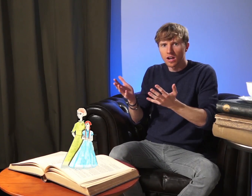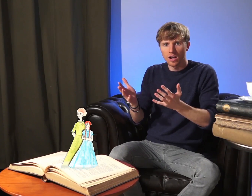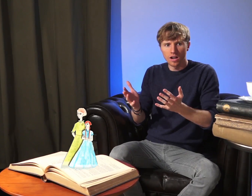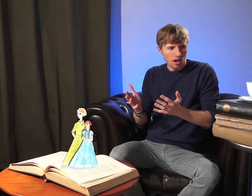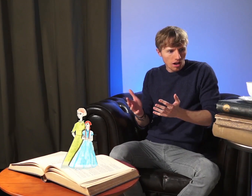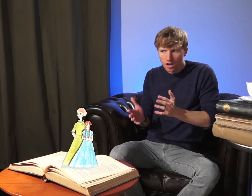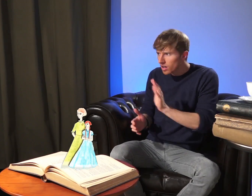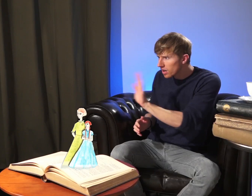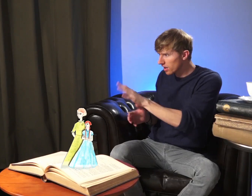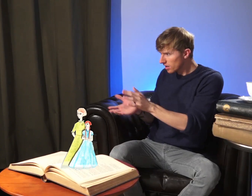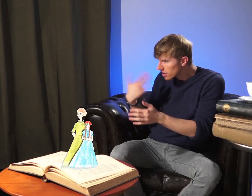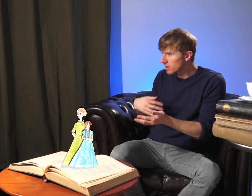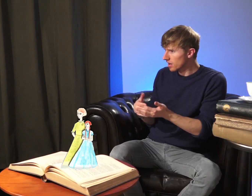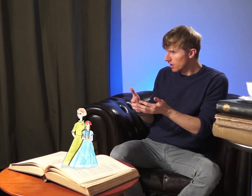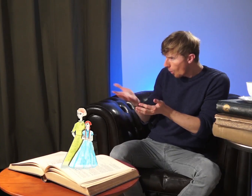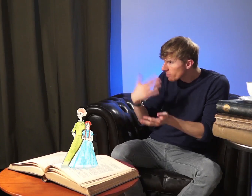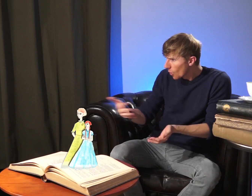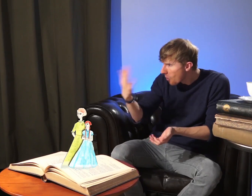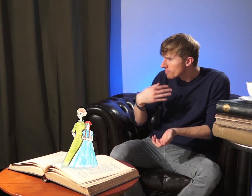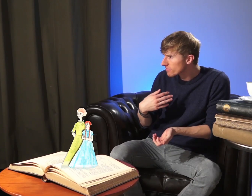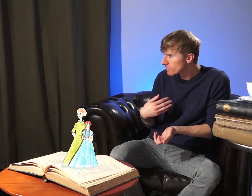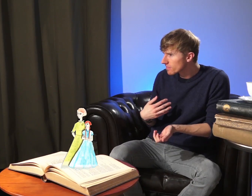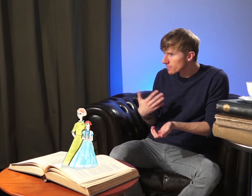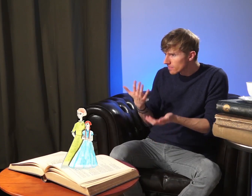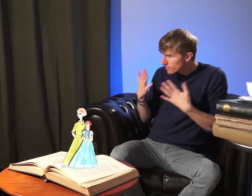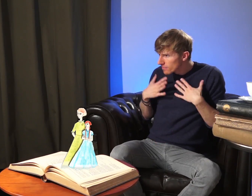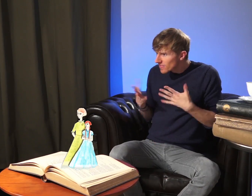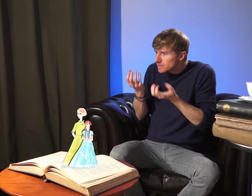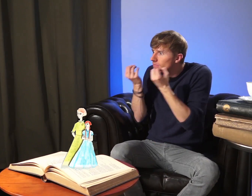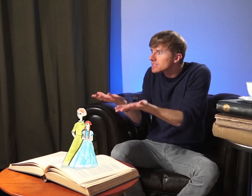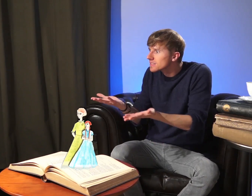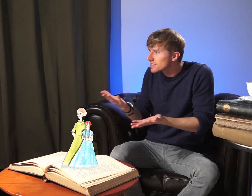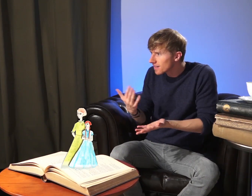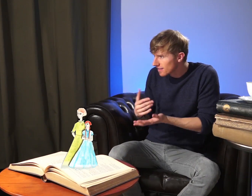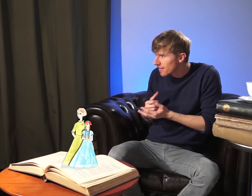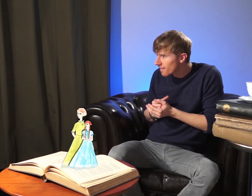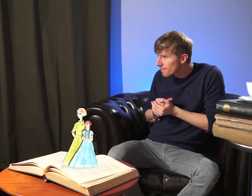The step-mother said: "Come, come closer. What happened to you?"